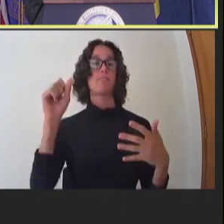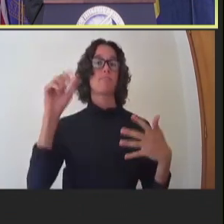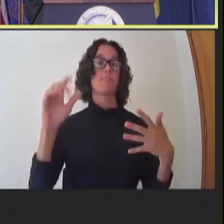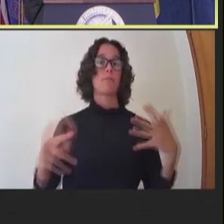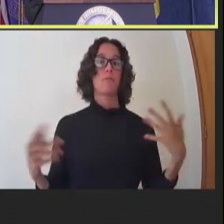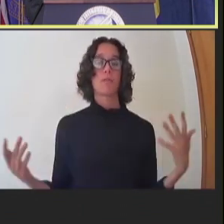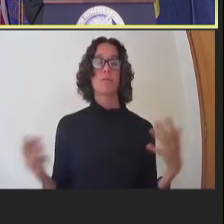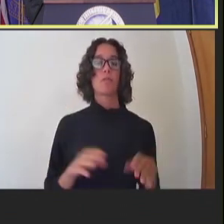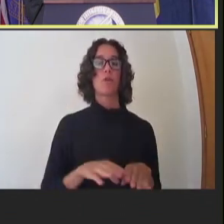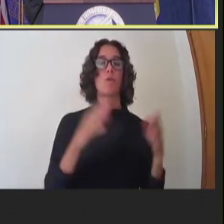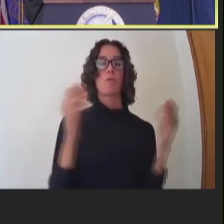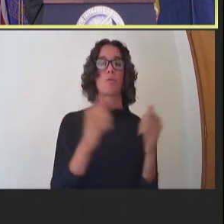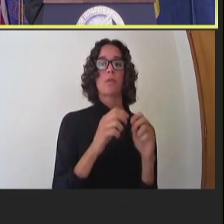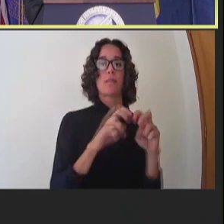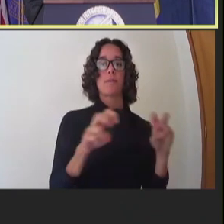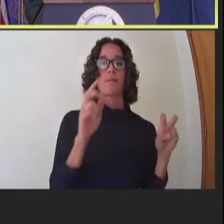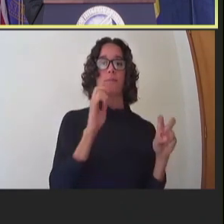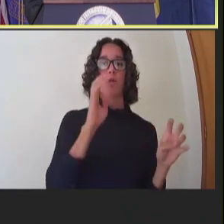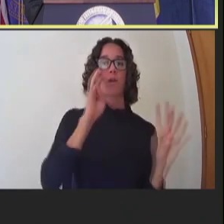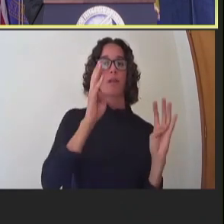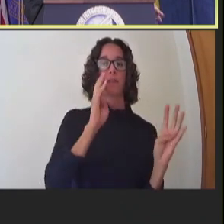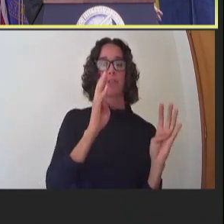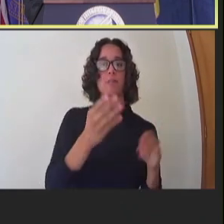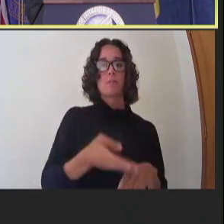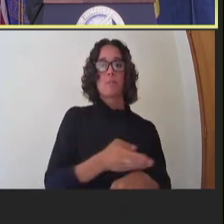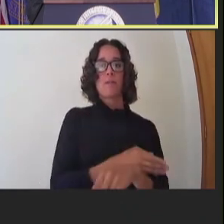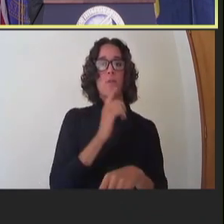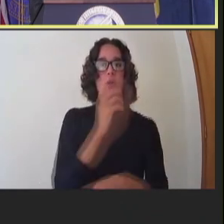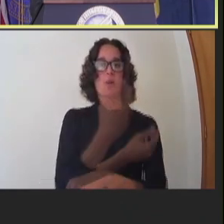and improvements in immunization data. Following a short break, we'll hear an